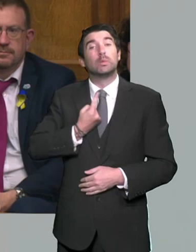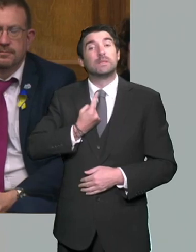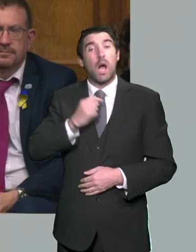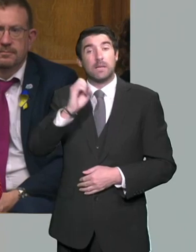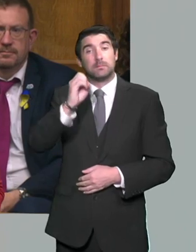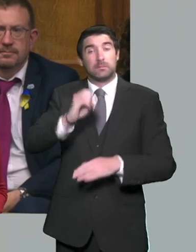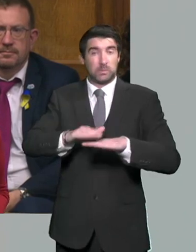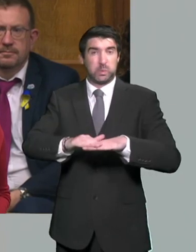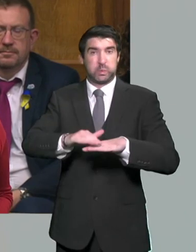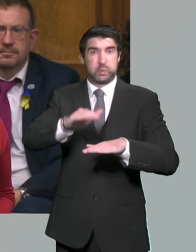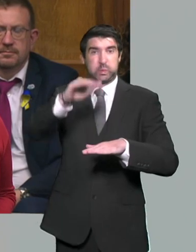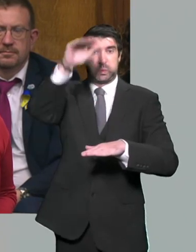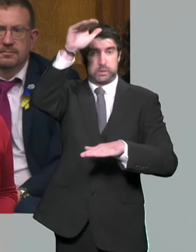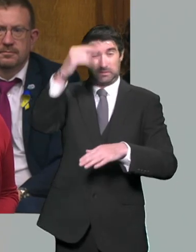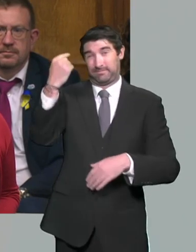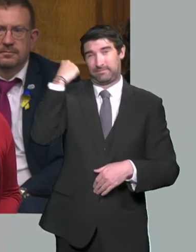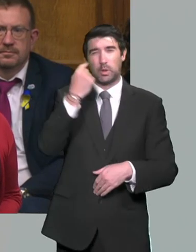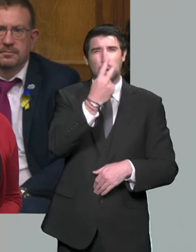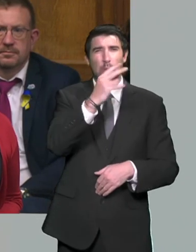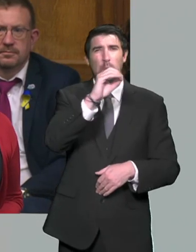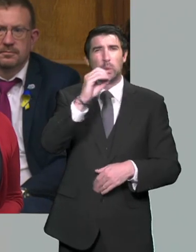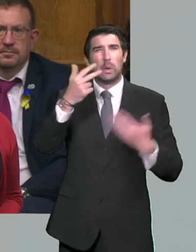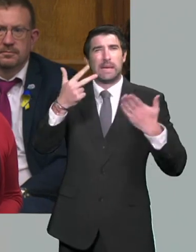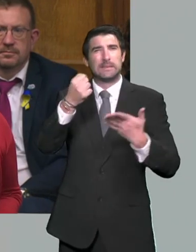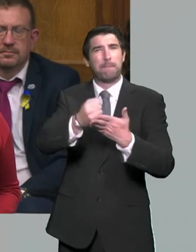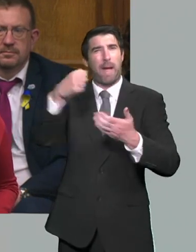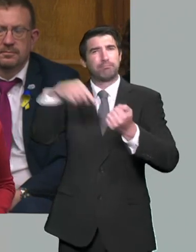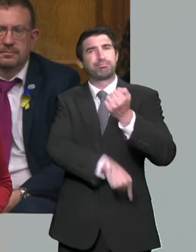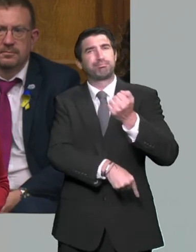As well as doing more to support people through the cost of living crisis, will the Prime